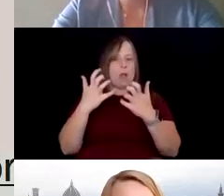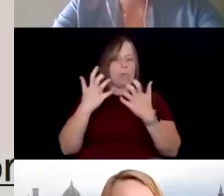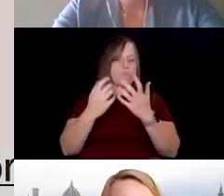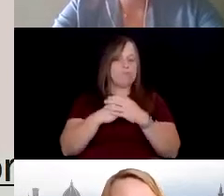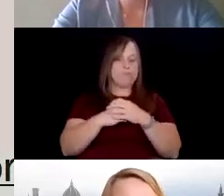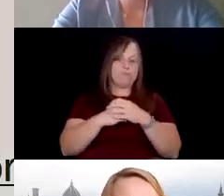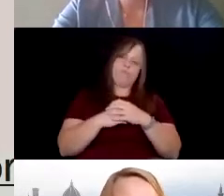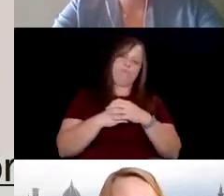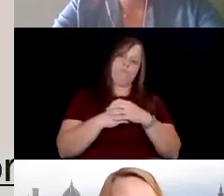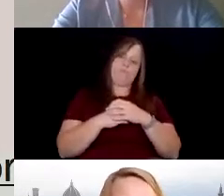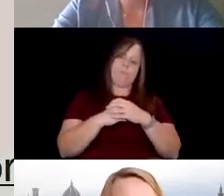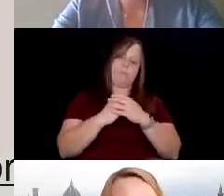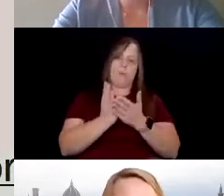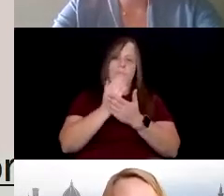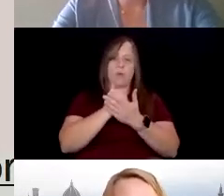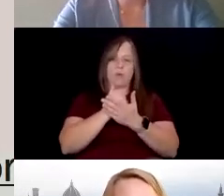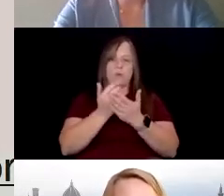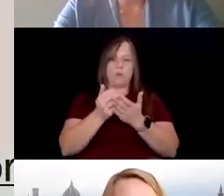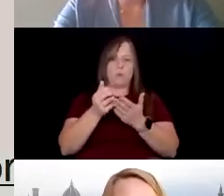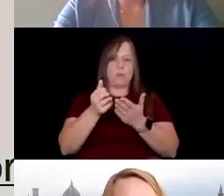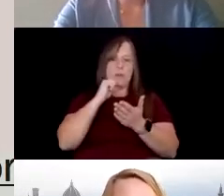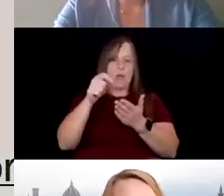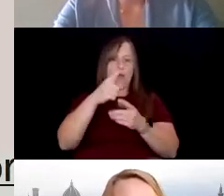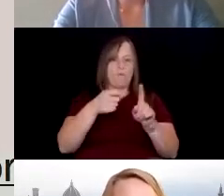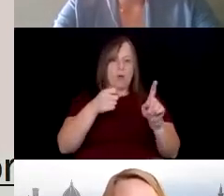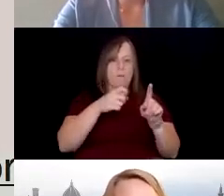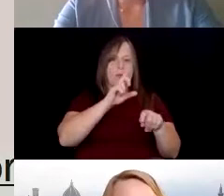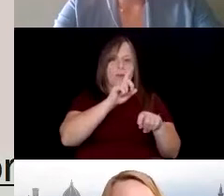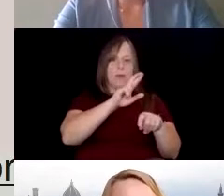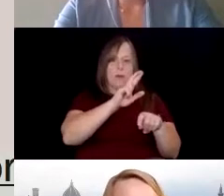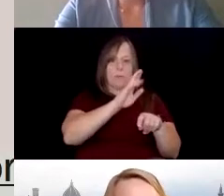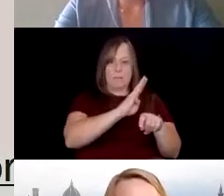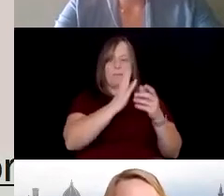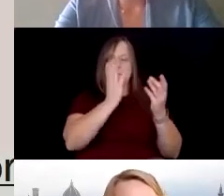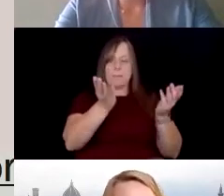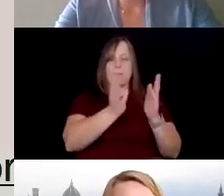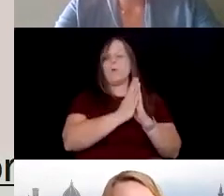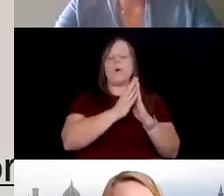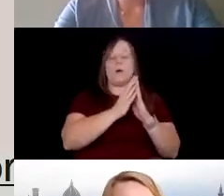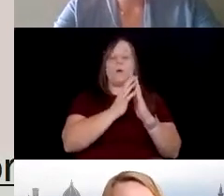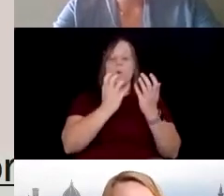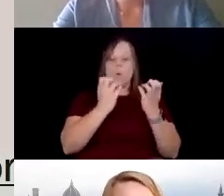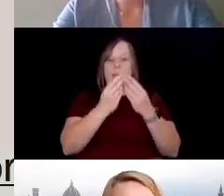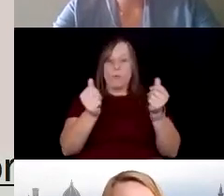and they can review a denial from the Discharge Review Board. So if you're seeking this remedy, I mean, you would need to go